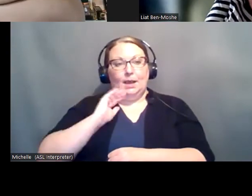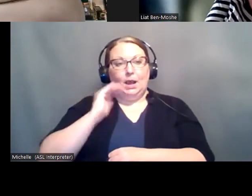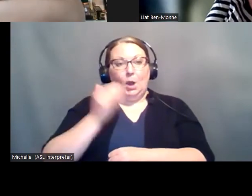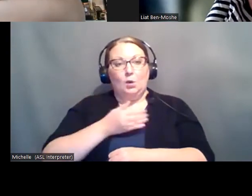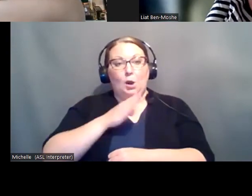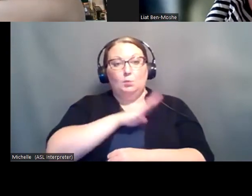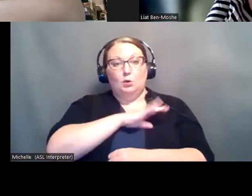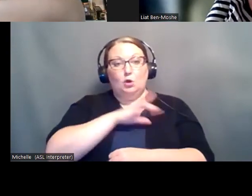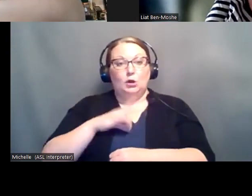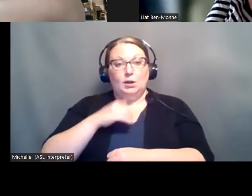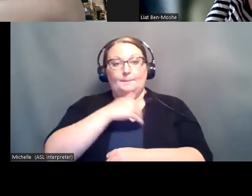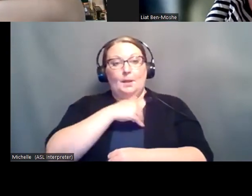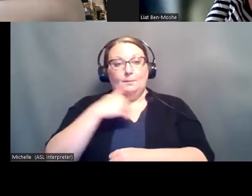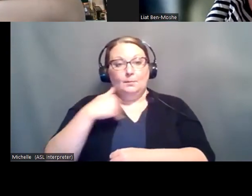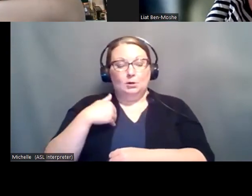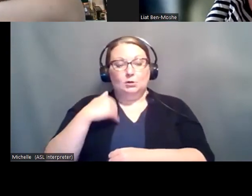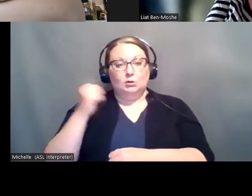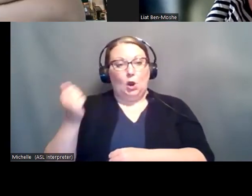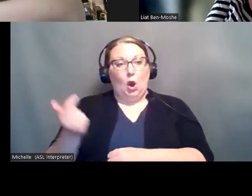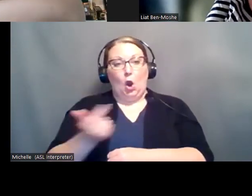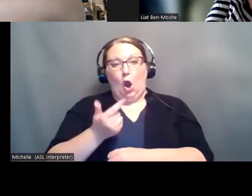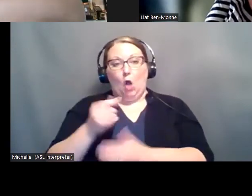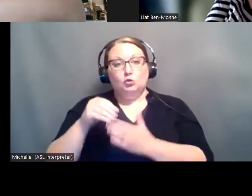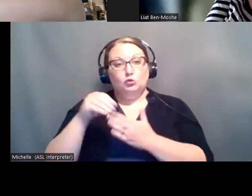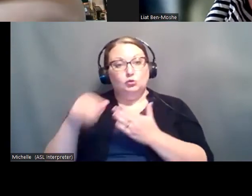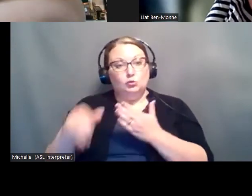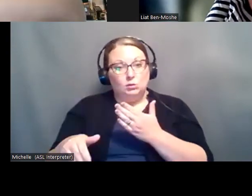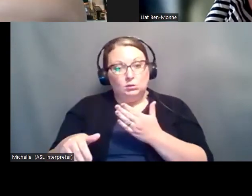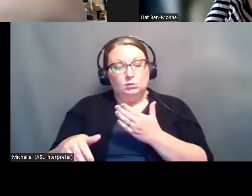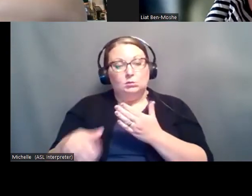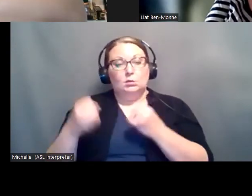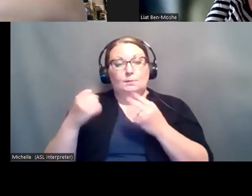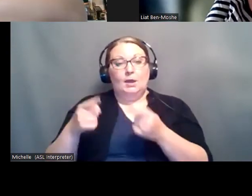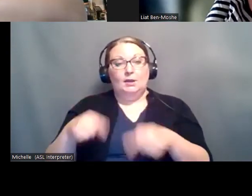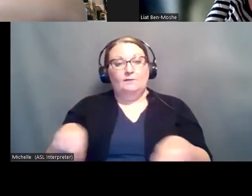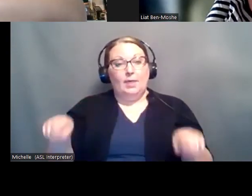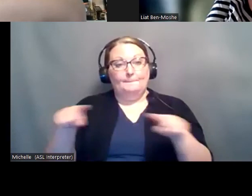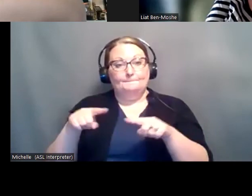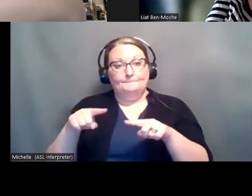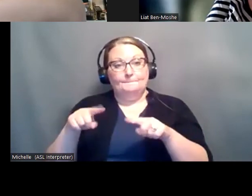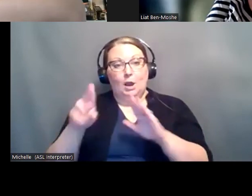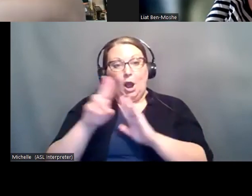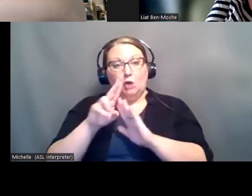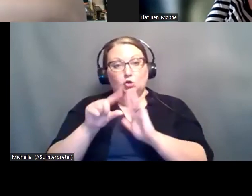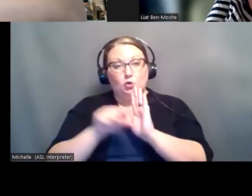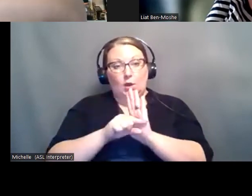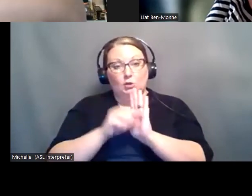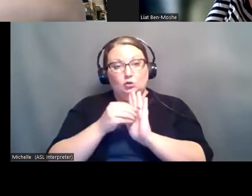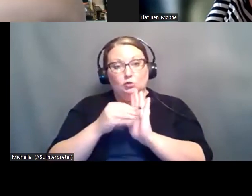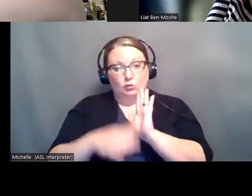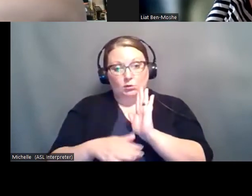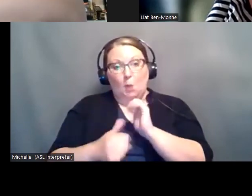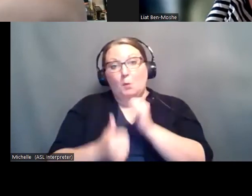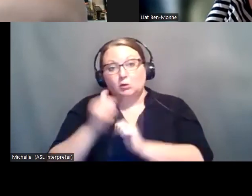are all students, many of whom are undergraduates, mostly are undergraduates actually.